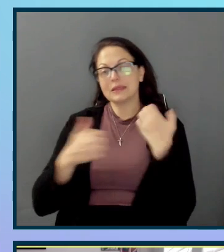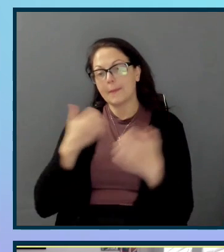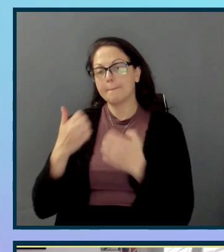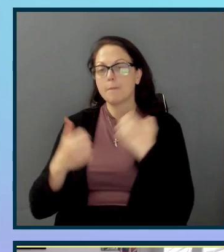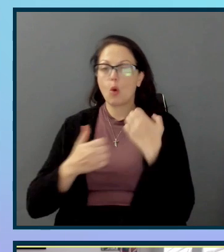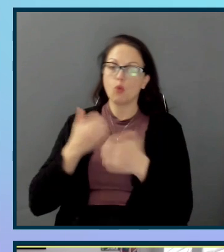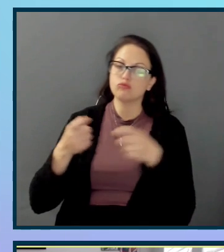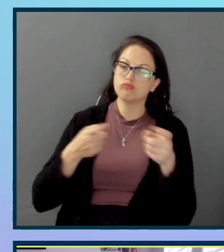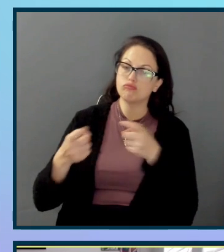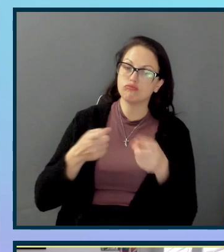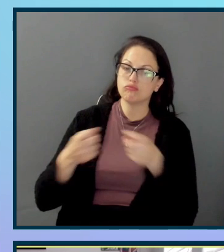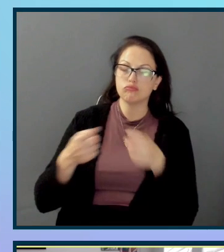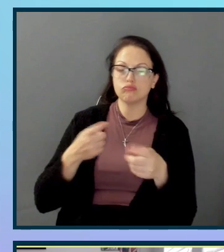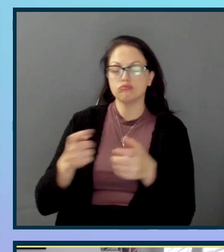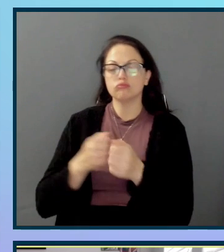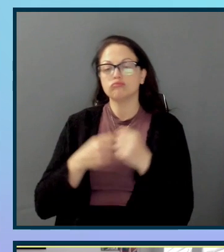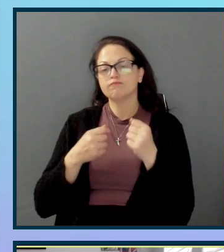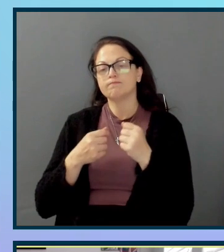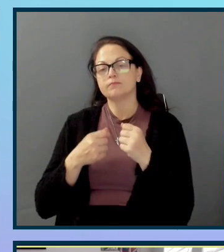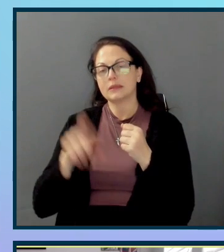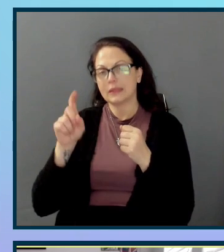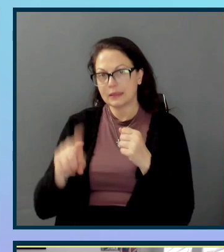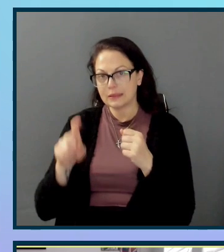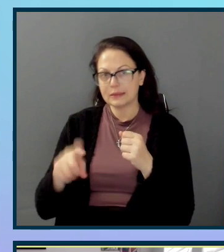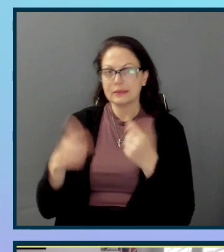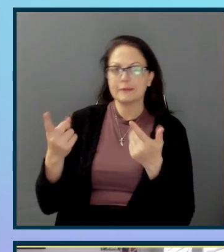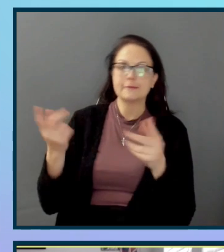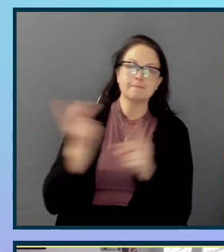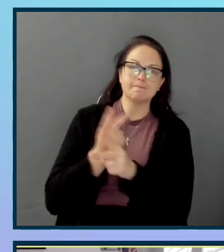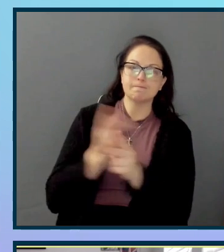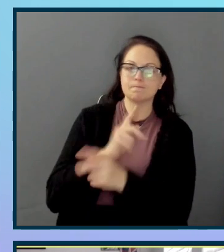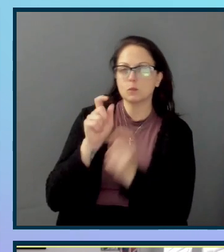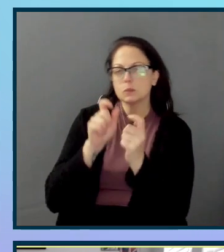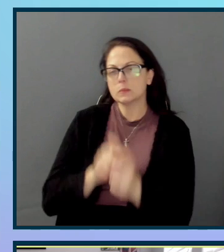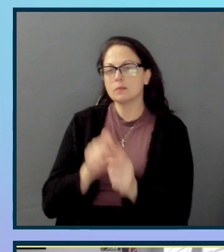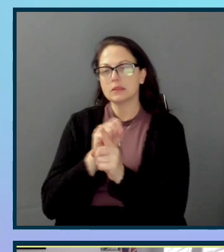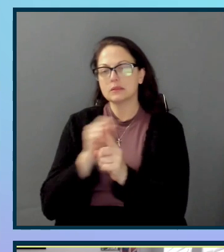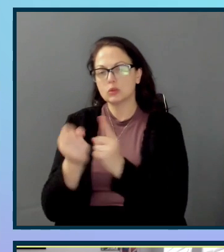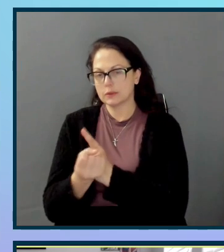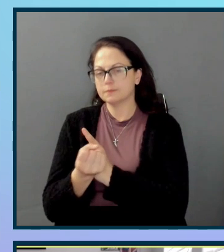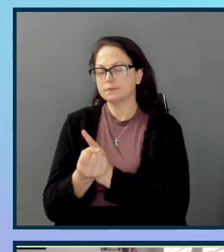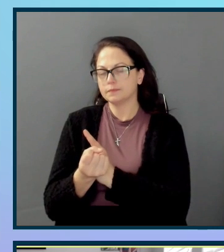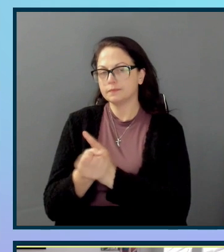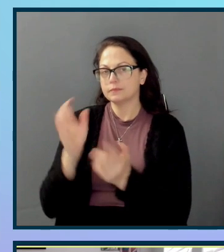or regulation or self-monitoring that they need in order to navigate a specific situation the way that they intend to.